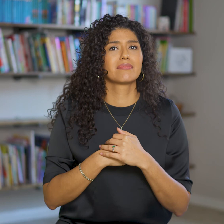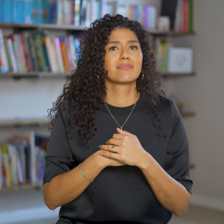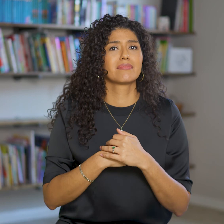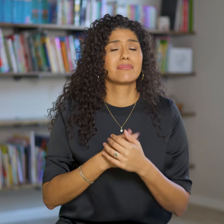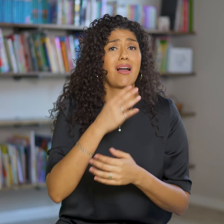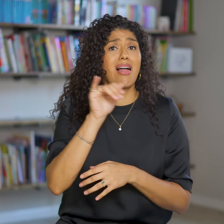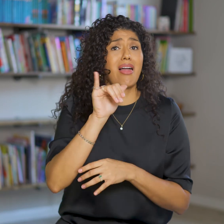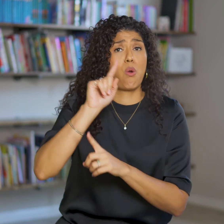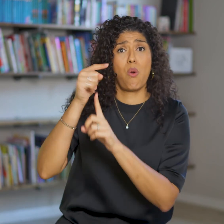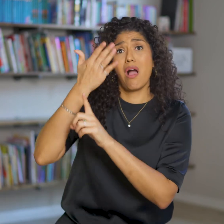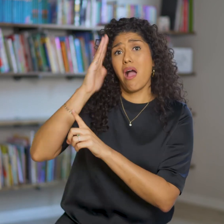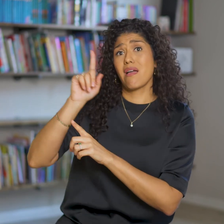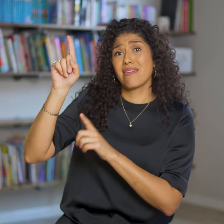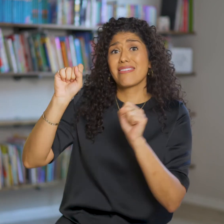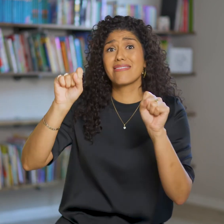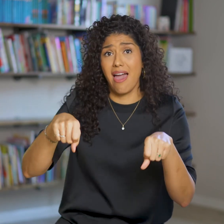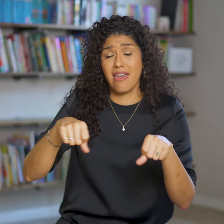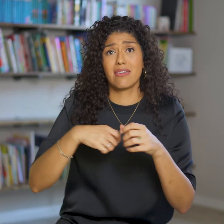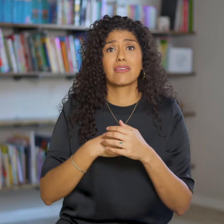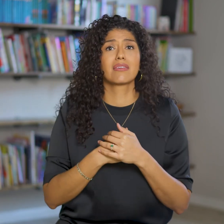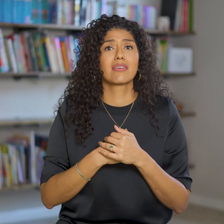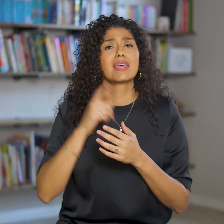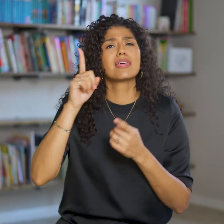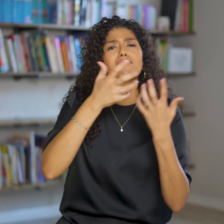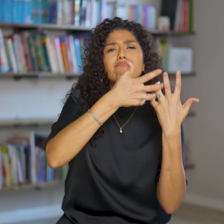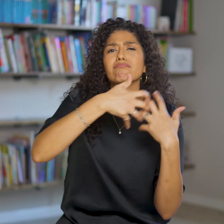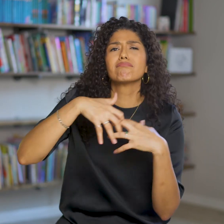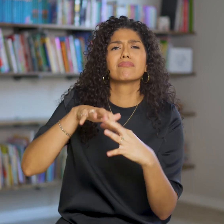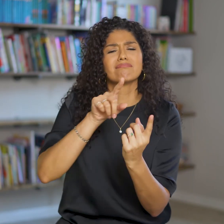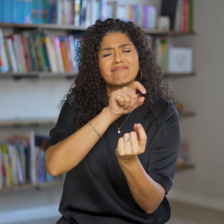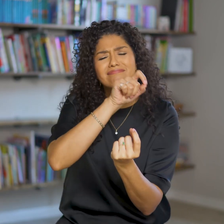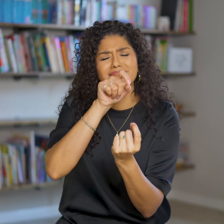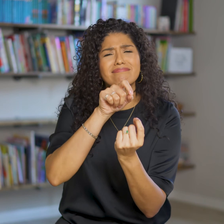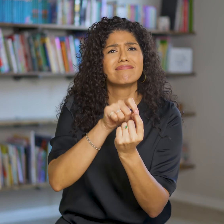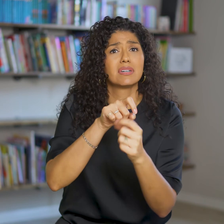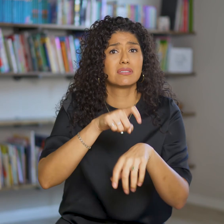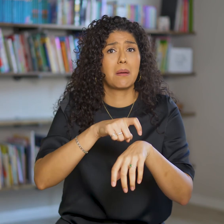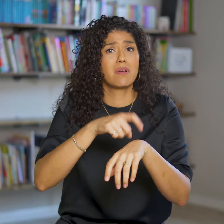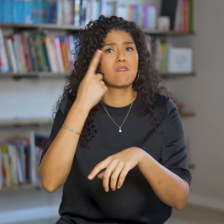And like only God can, He works out the precise timing